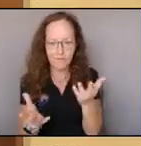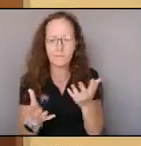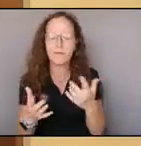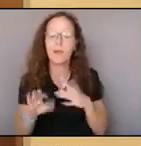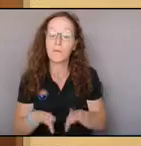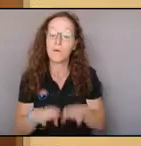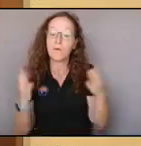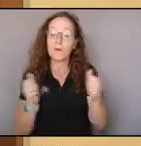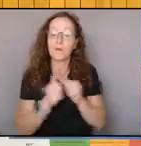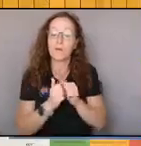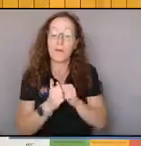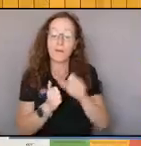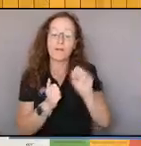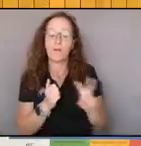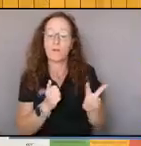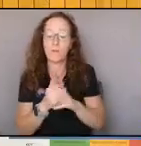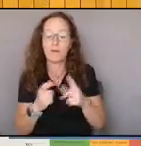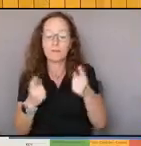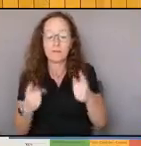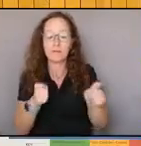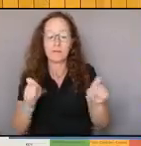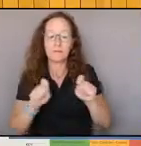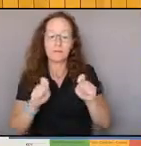MANAGEMENT TEAM 1, INCIDENT COMMANDER, CARL SCHWOPE.